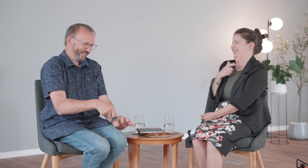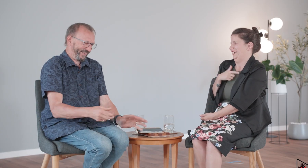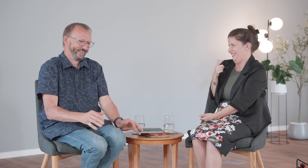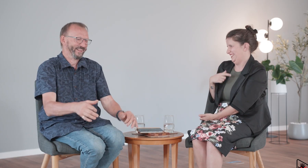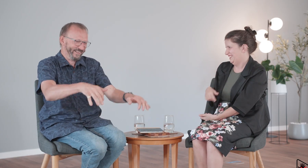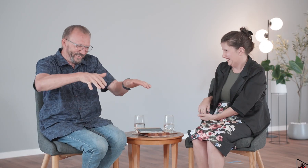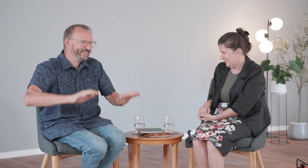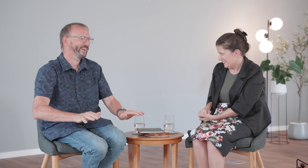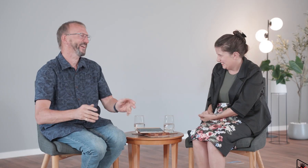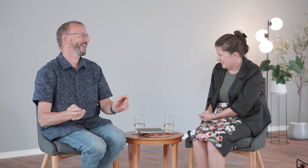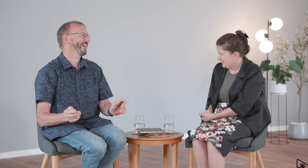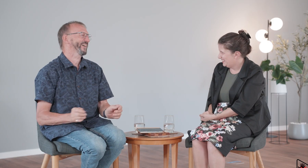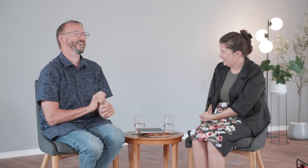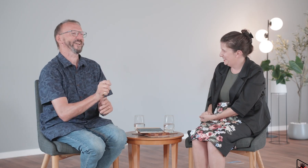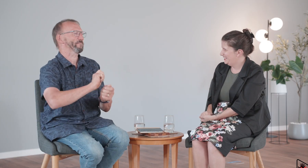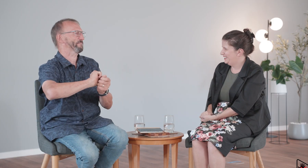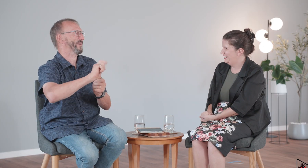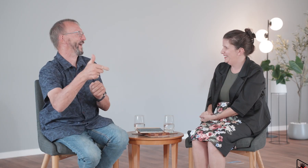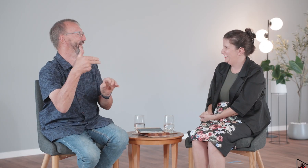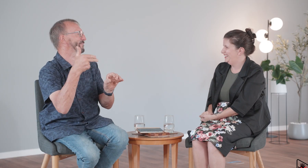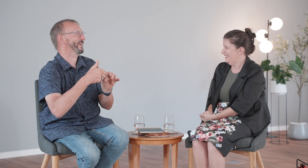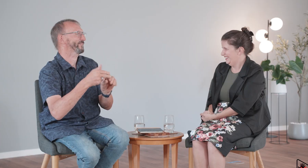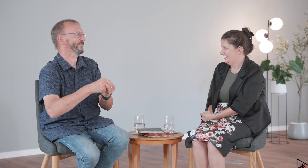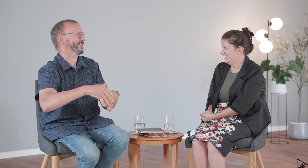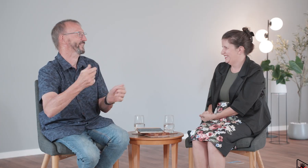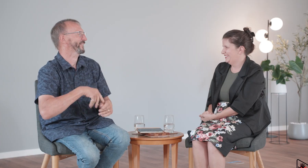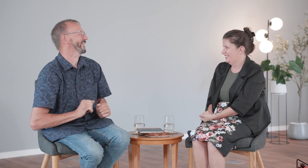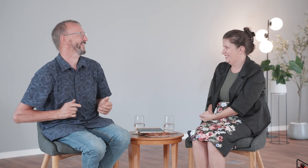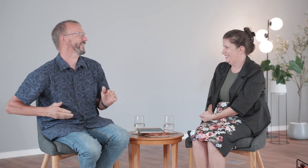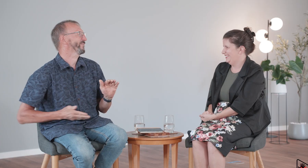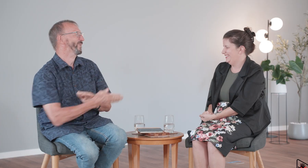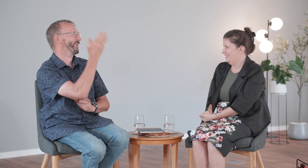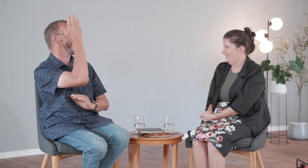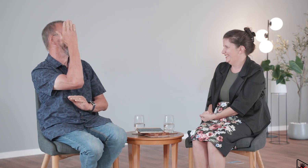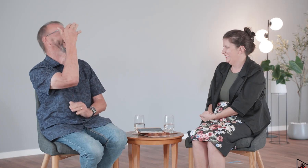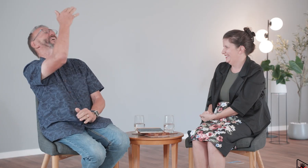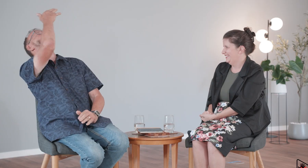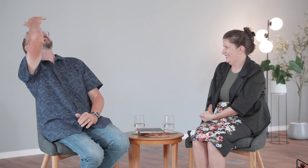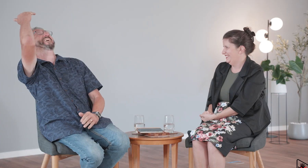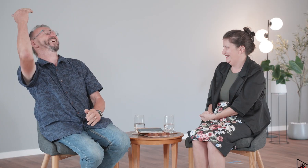going off and suddenly felt the embarrassment, realizing what had happened. I Ran inside, paid